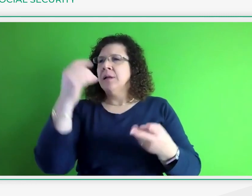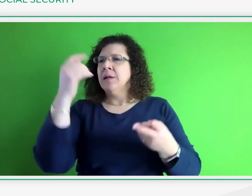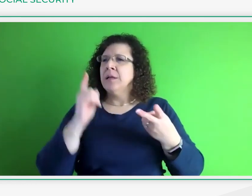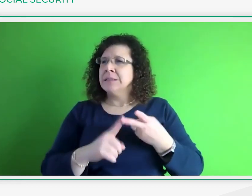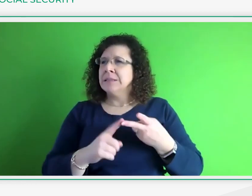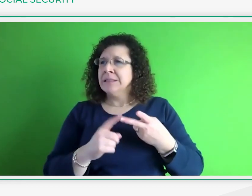you retire.